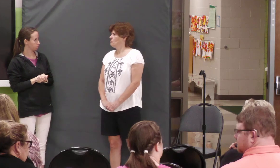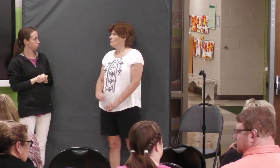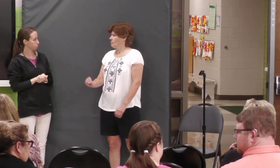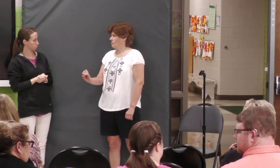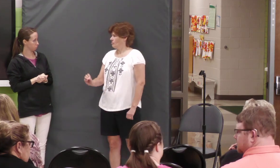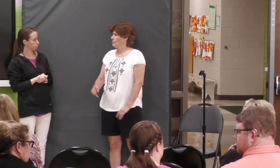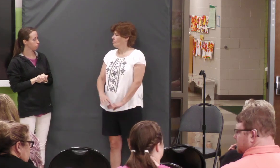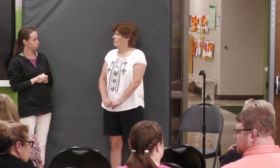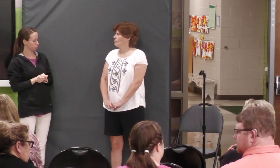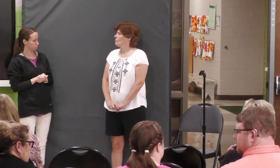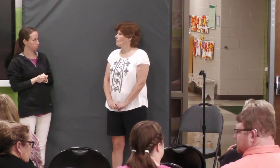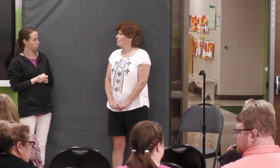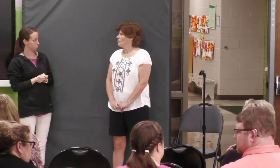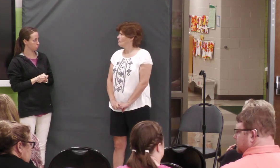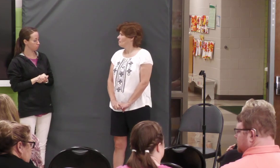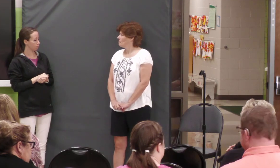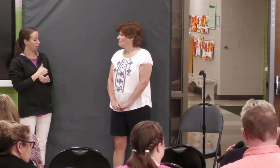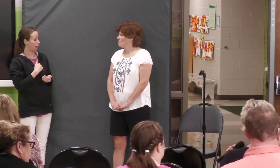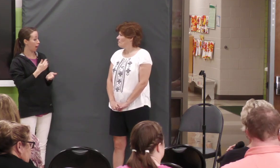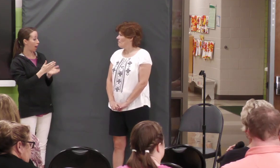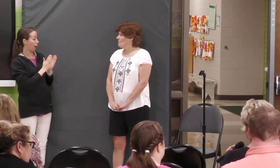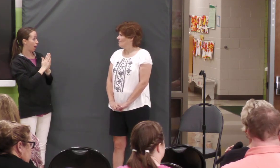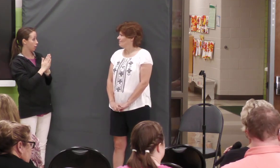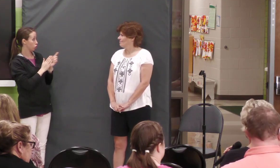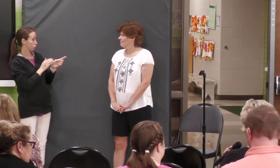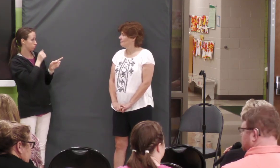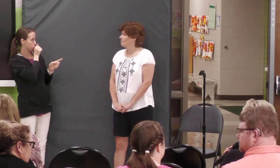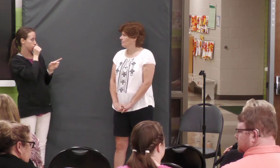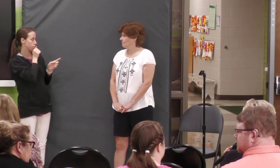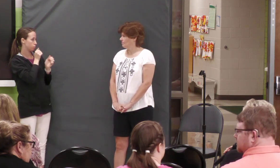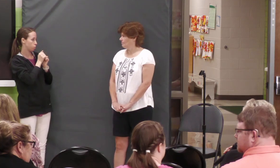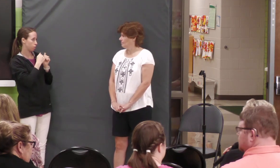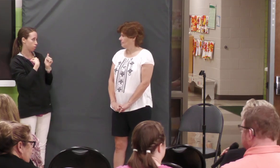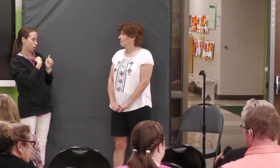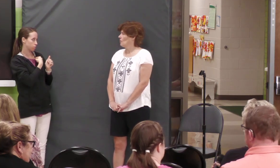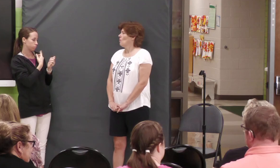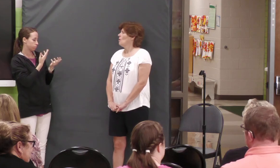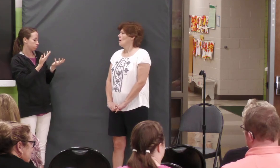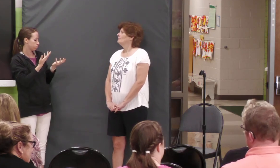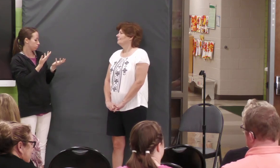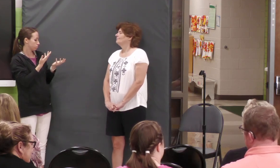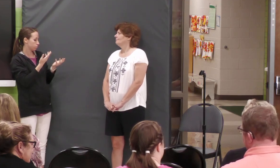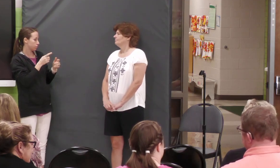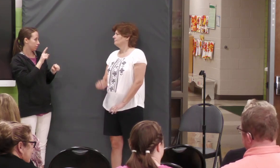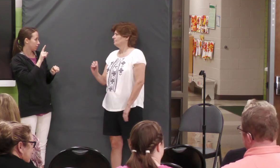okay all I would ask is that you bear with us we can't really do that you know in a week or a